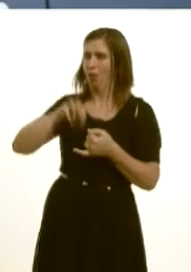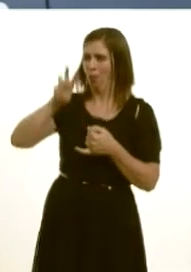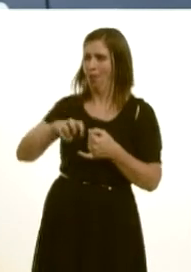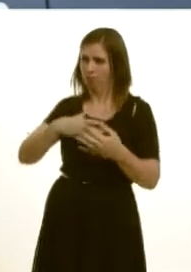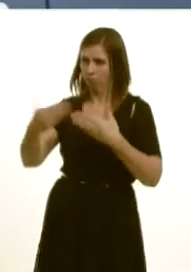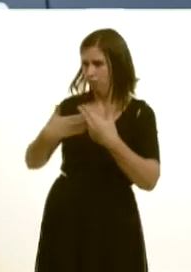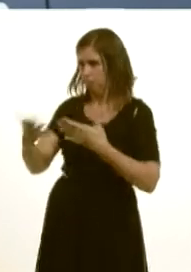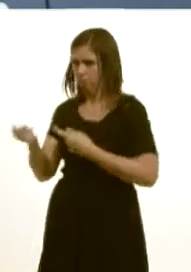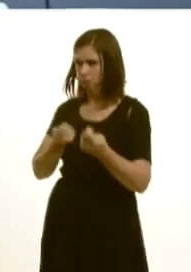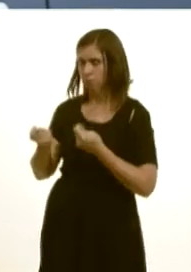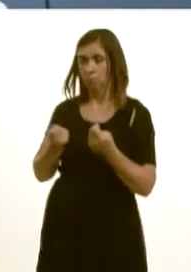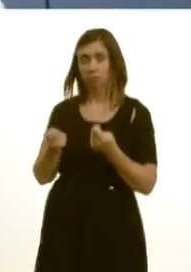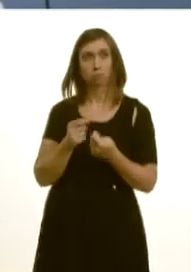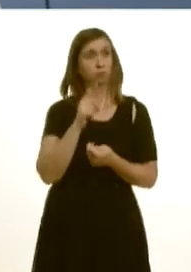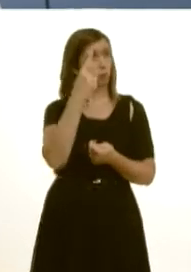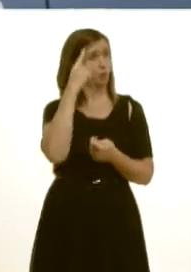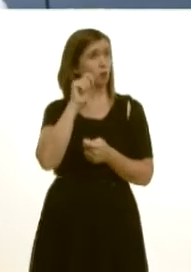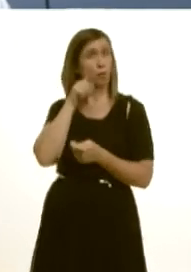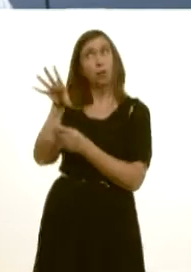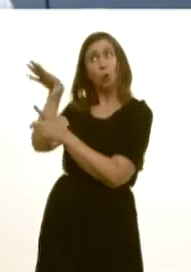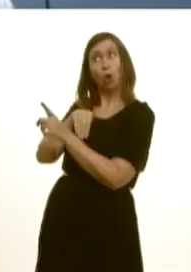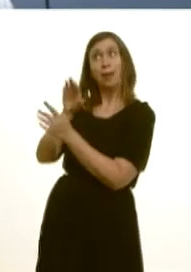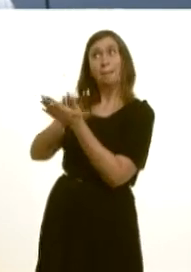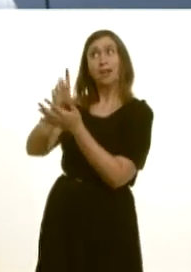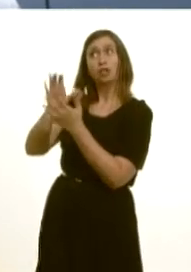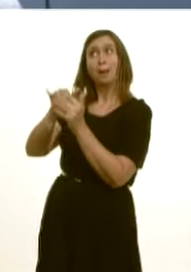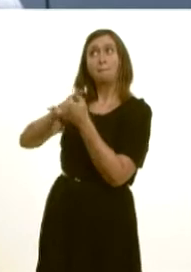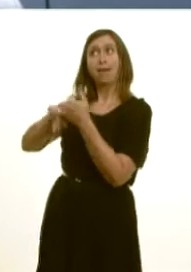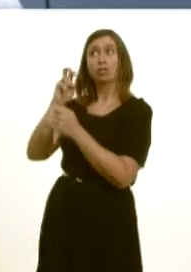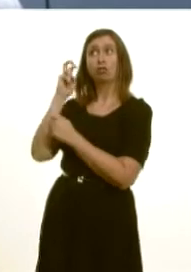be thinking of something like the Manchester mass transit authority as a model and is this